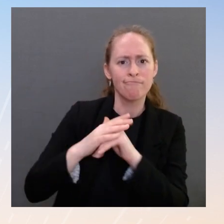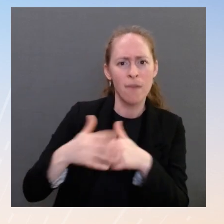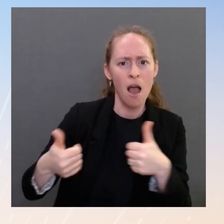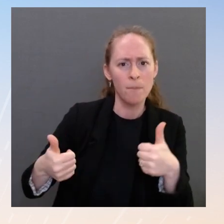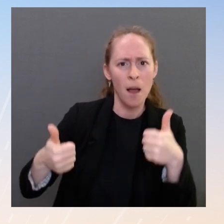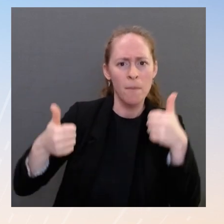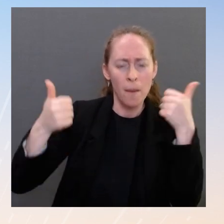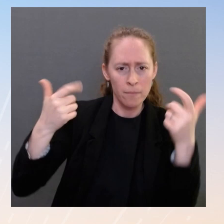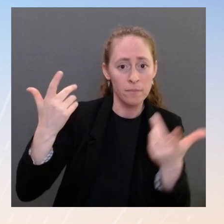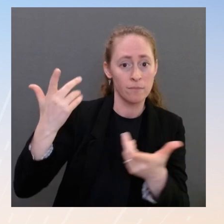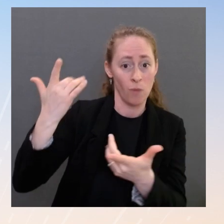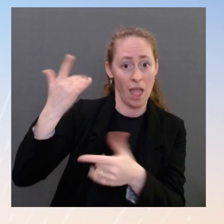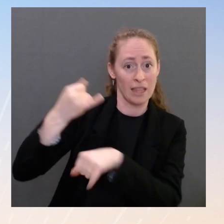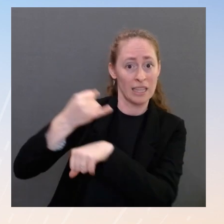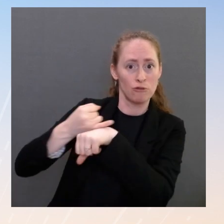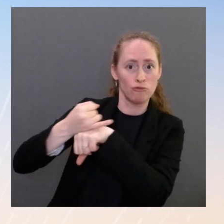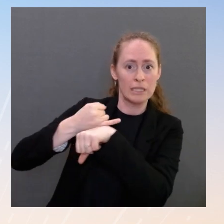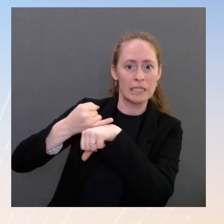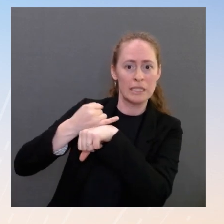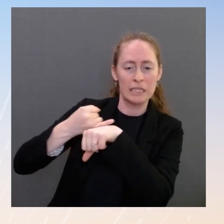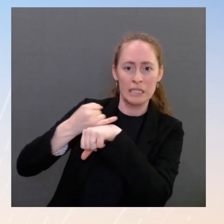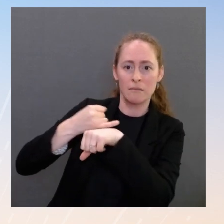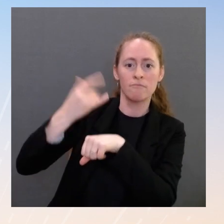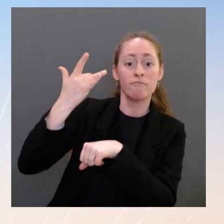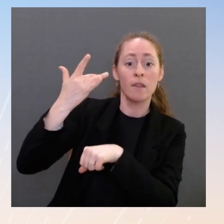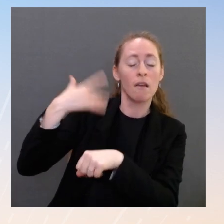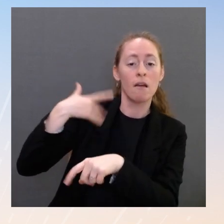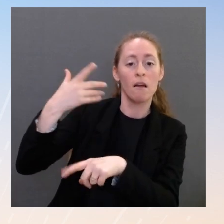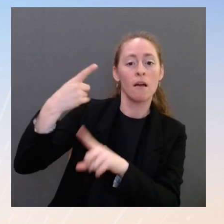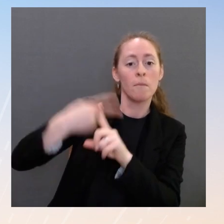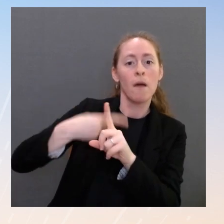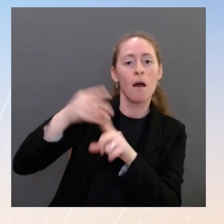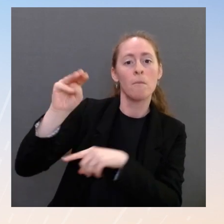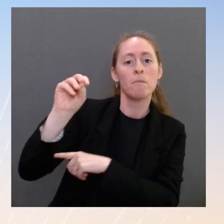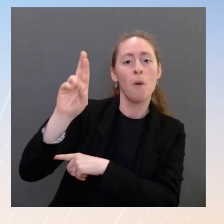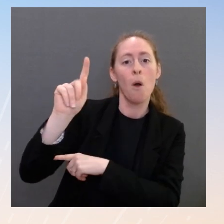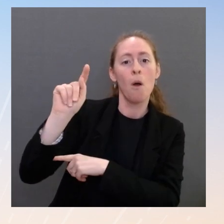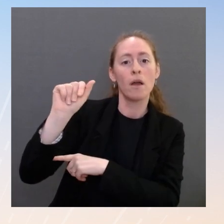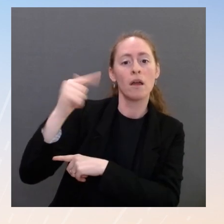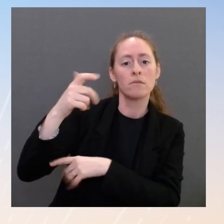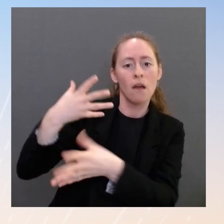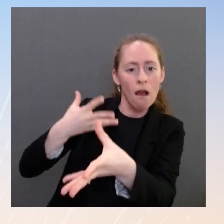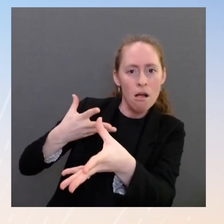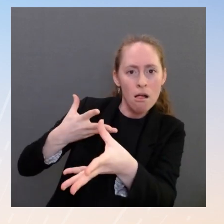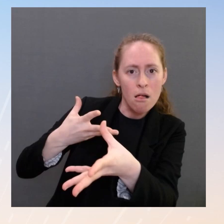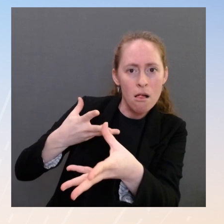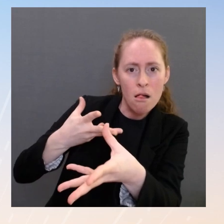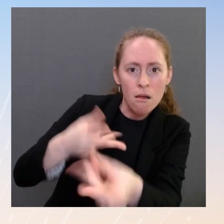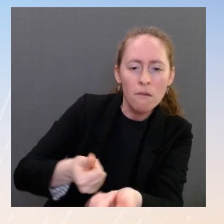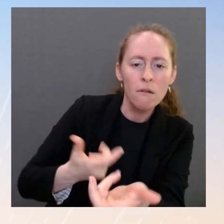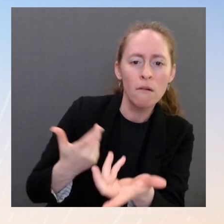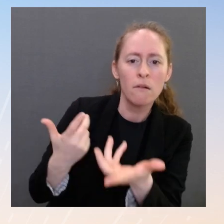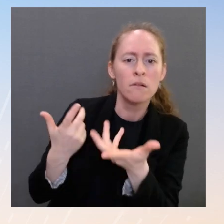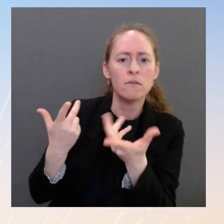has basically doubled over the past year. You've talked about what you're doing on meat prices. But if you look at the grocery bill,